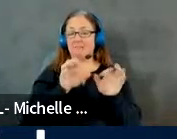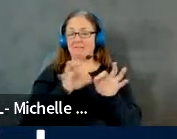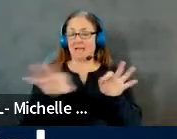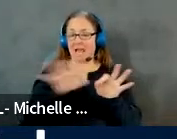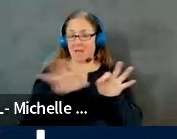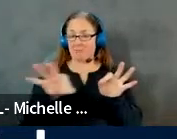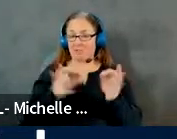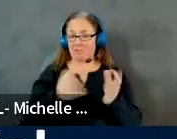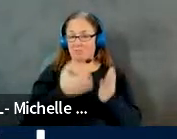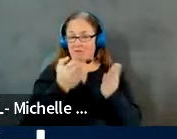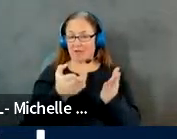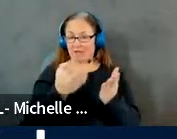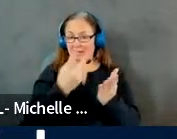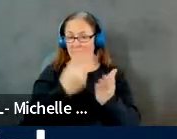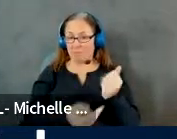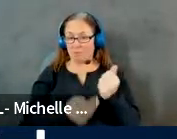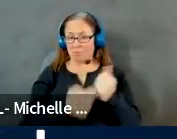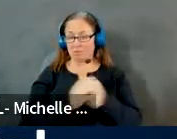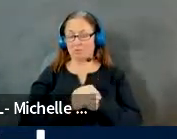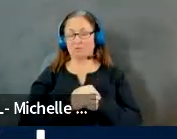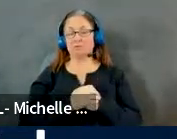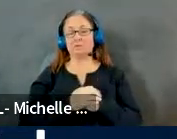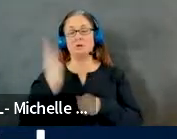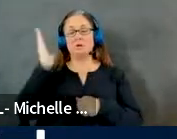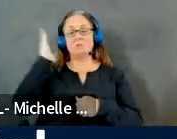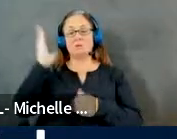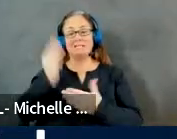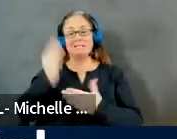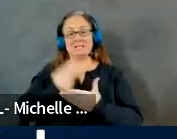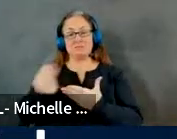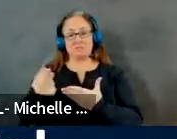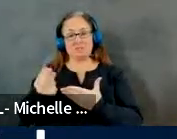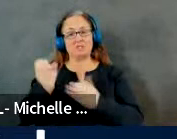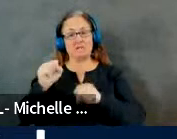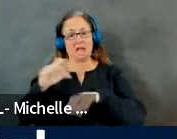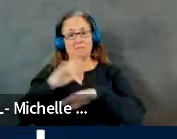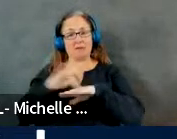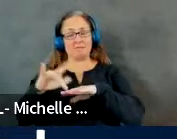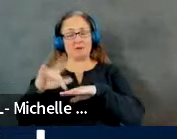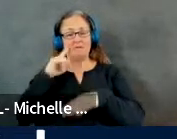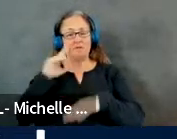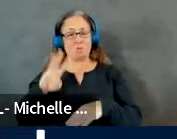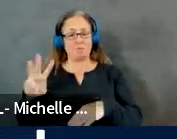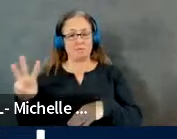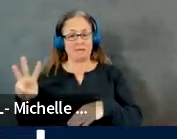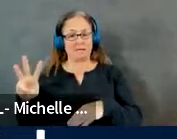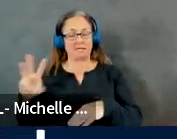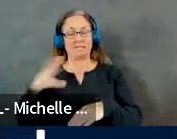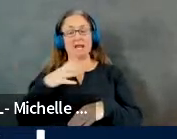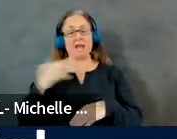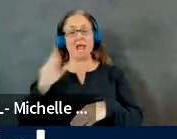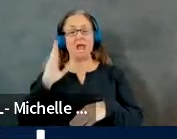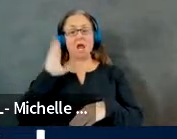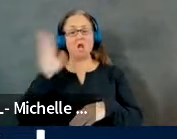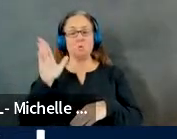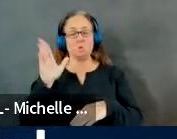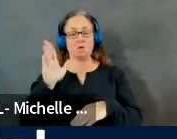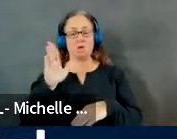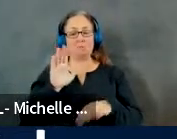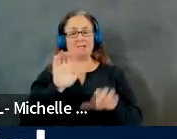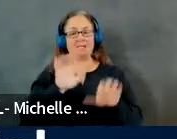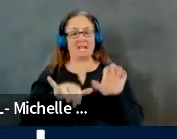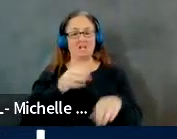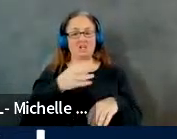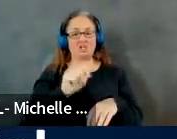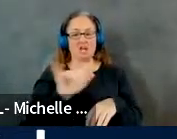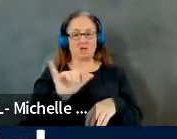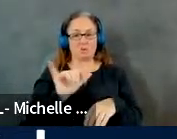provided. Presentation materials are available on our website and will be entered into the chat.